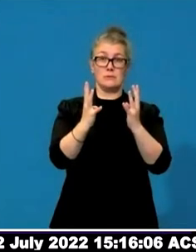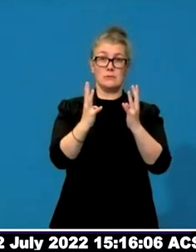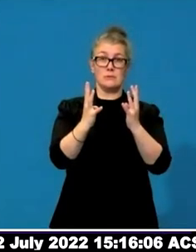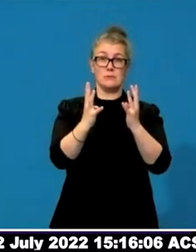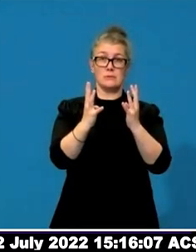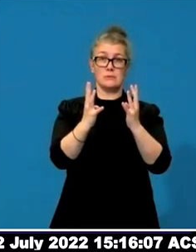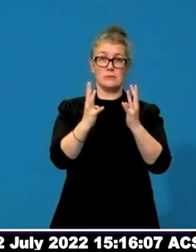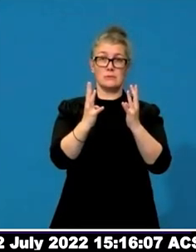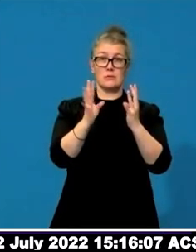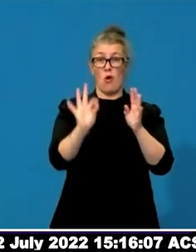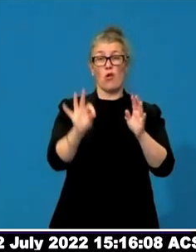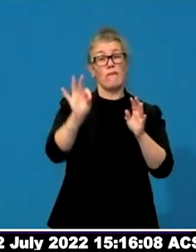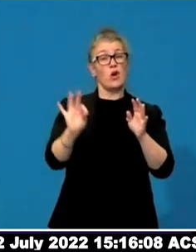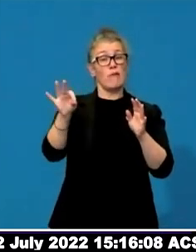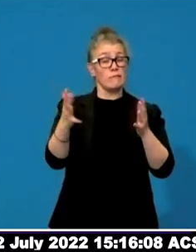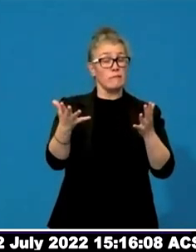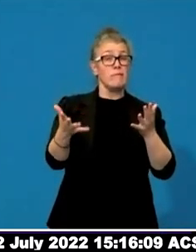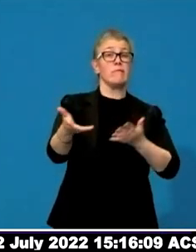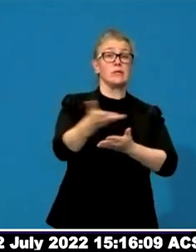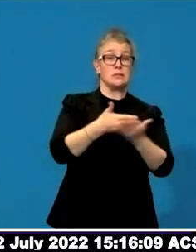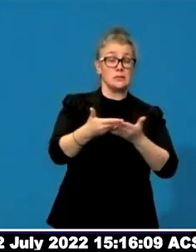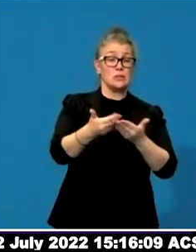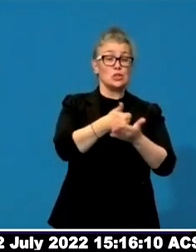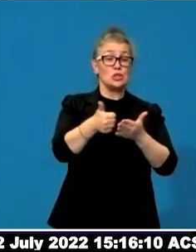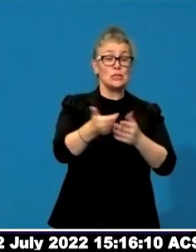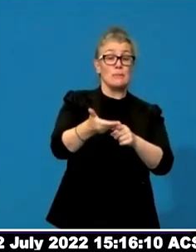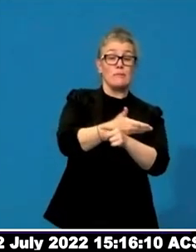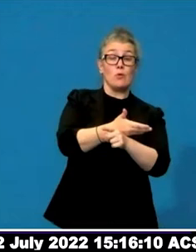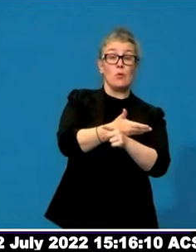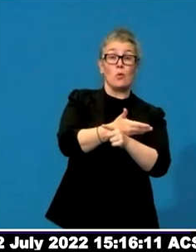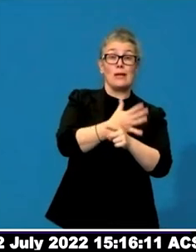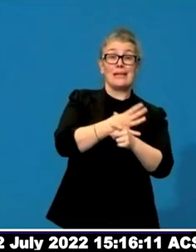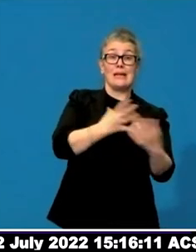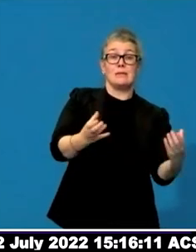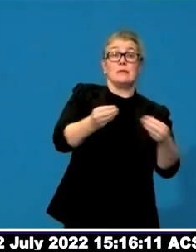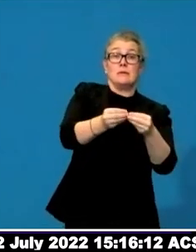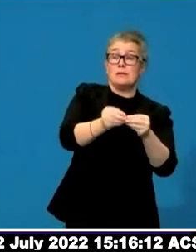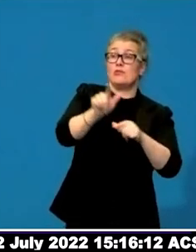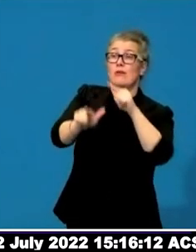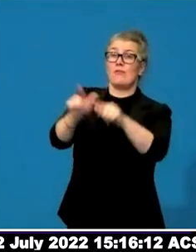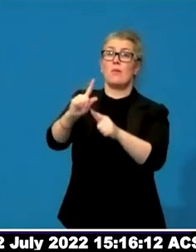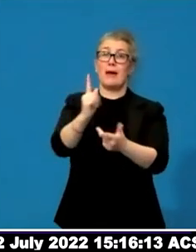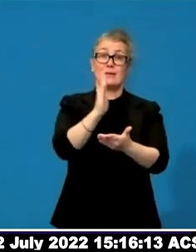Usually before travelling together or things like that. But, honestly, you don't really have time because there's no -